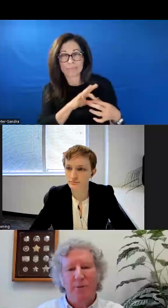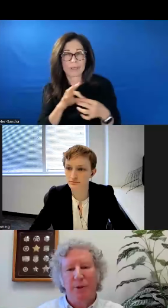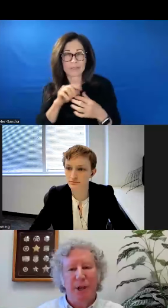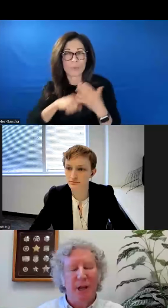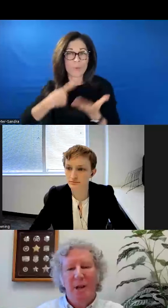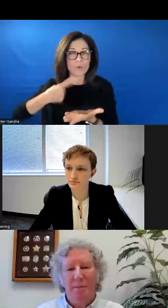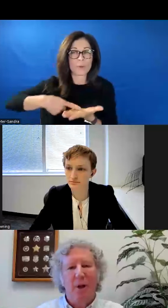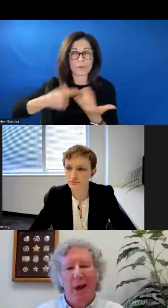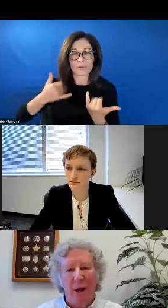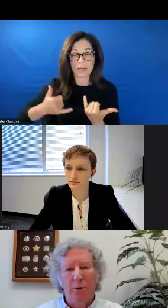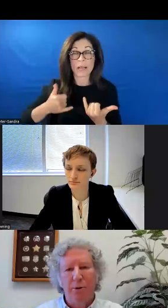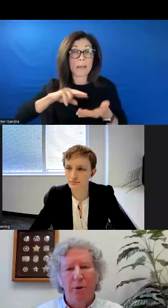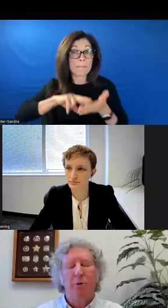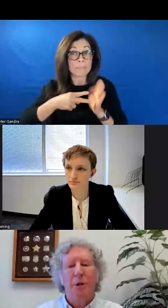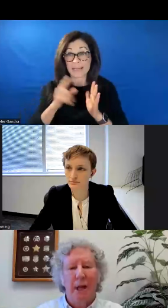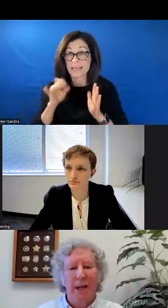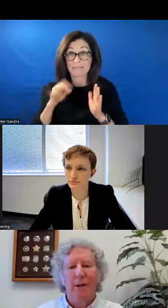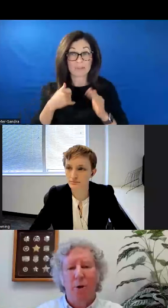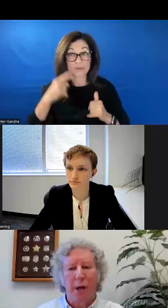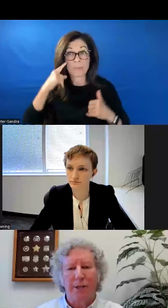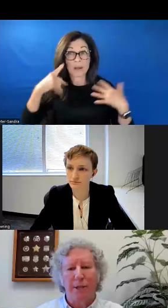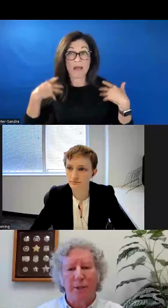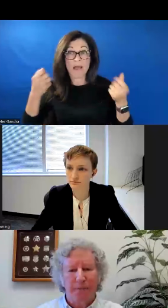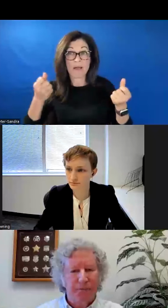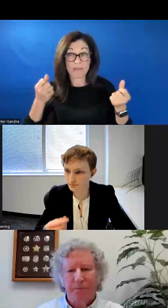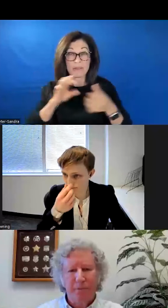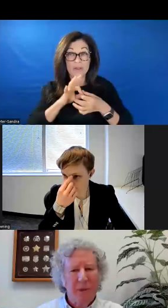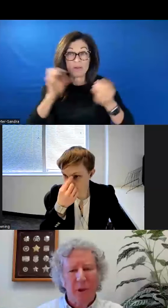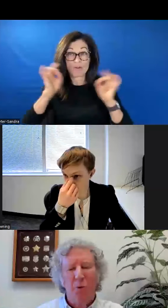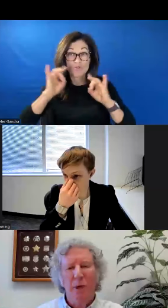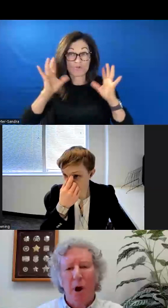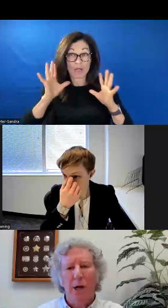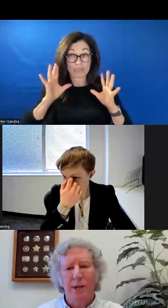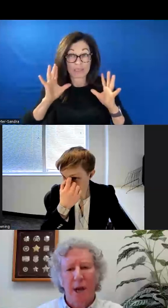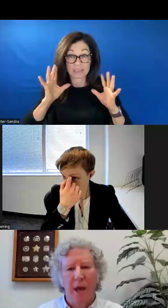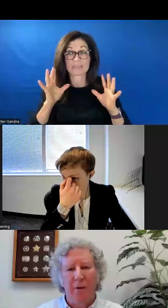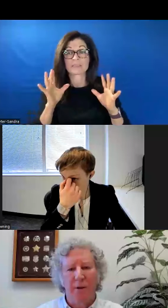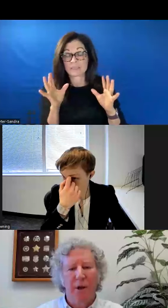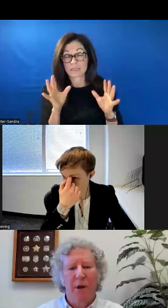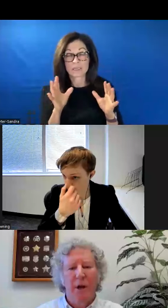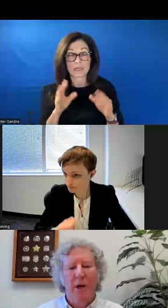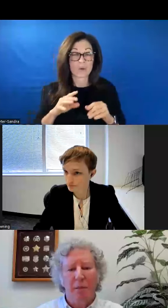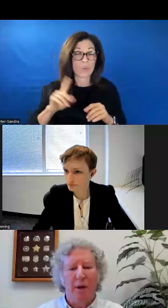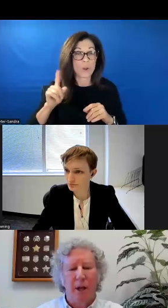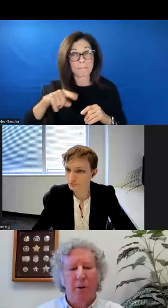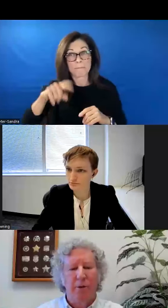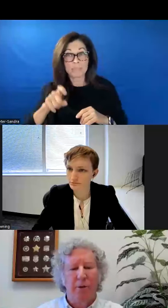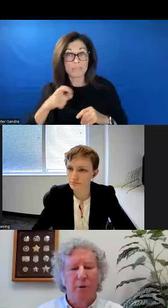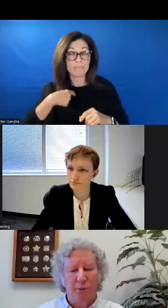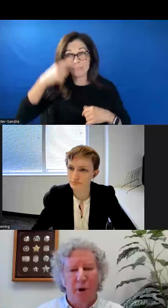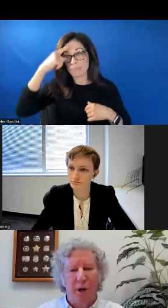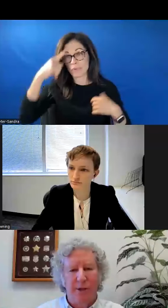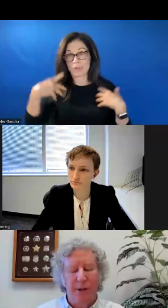IF THERE IS A MENTAL HEALTH CRISIS, WE NEED TO HAVE A MENTAL HEALTH RESPONSE.